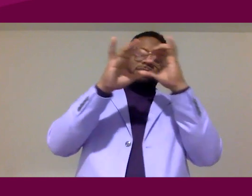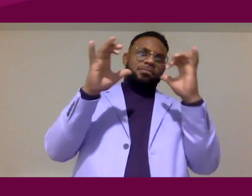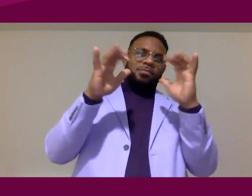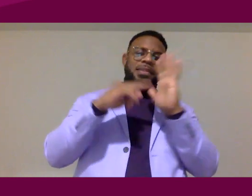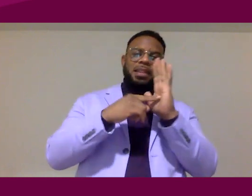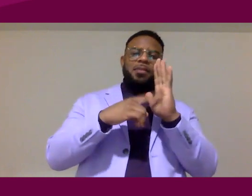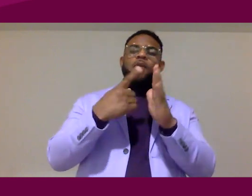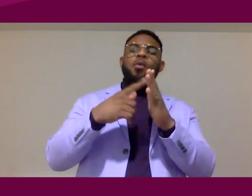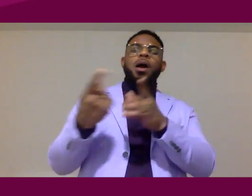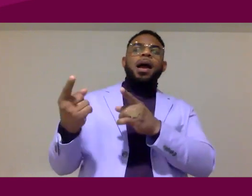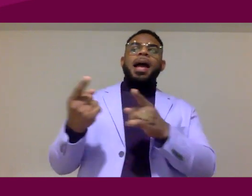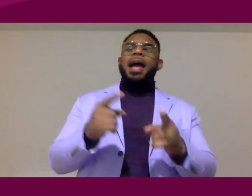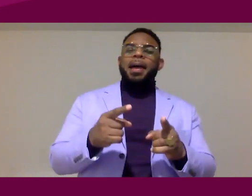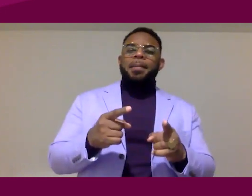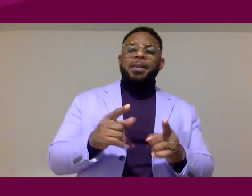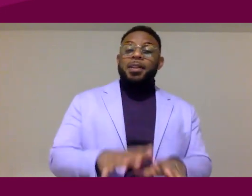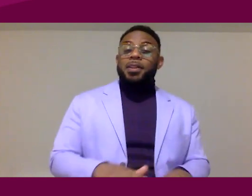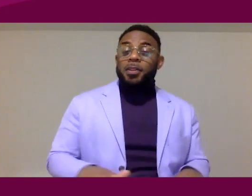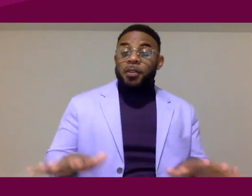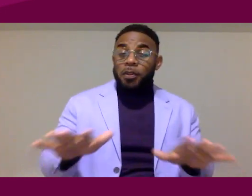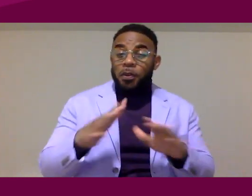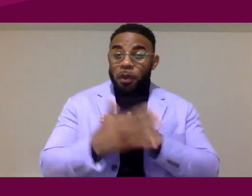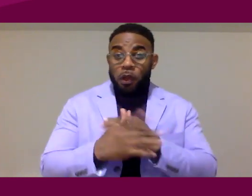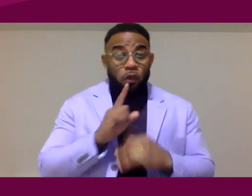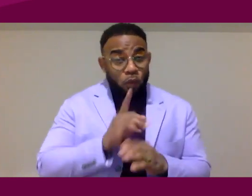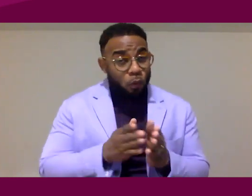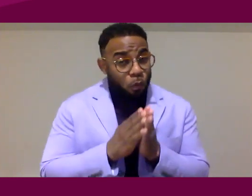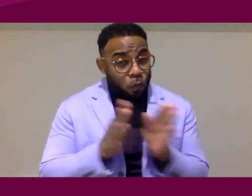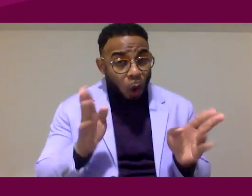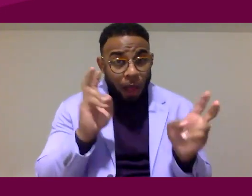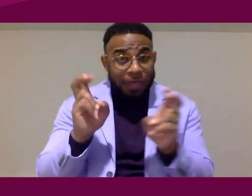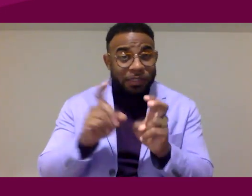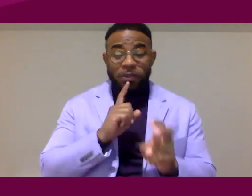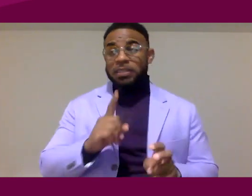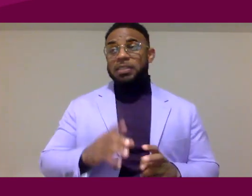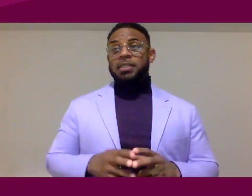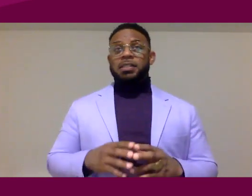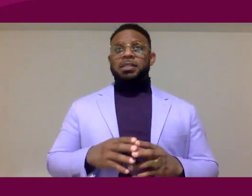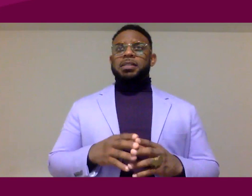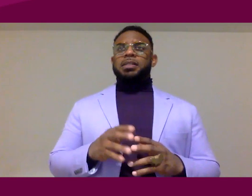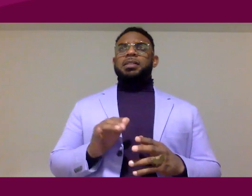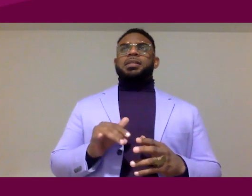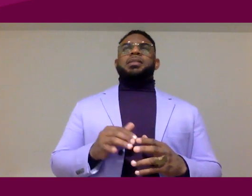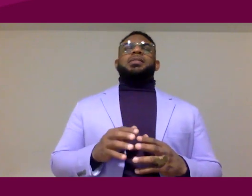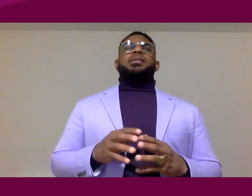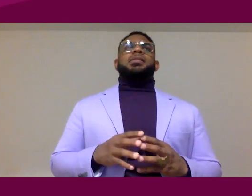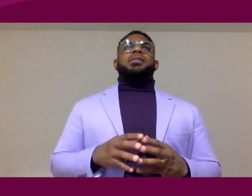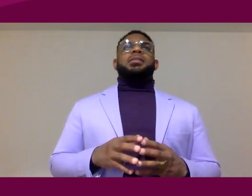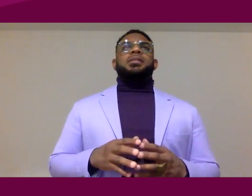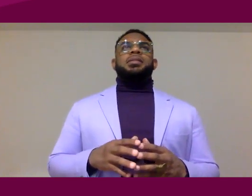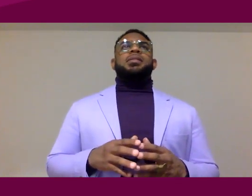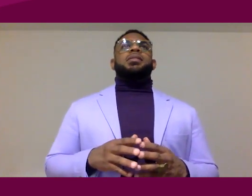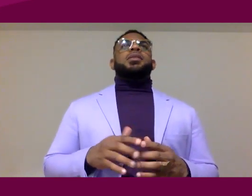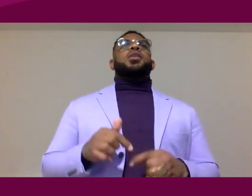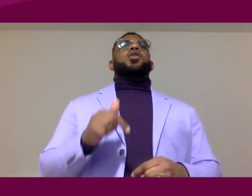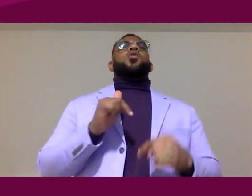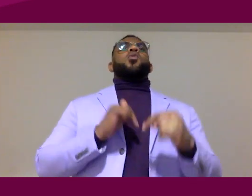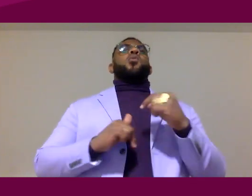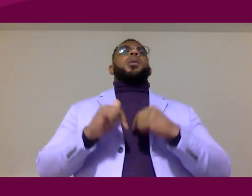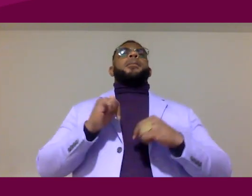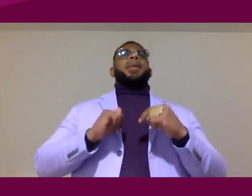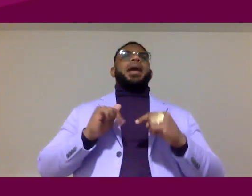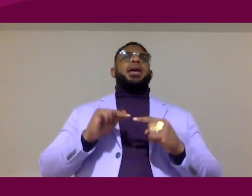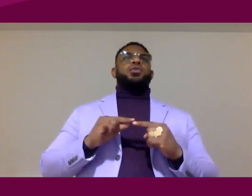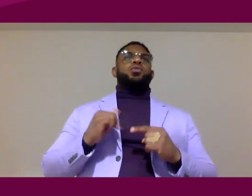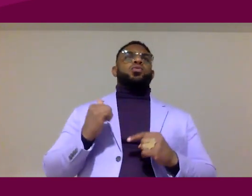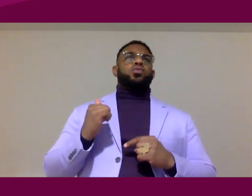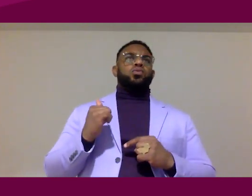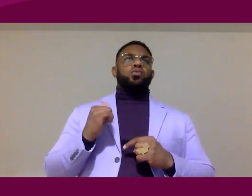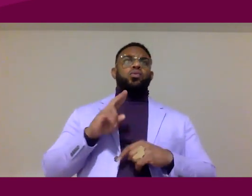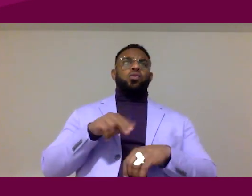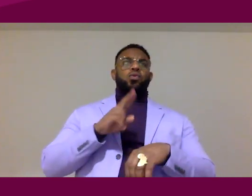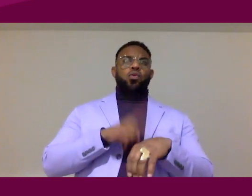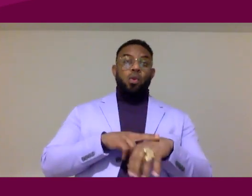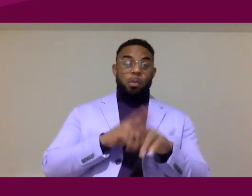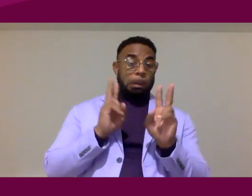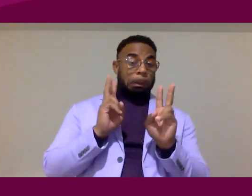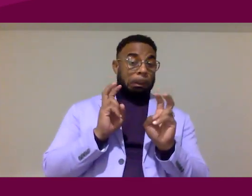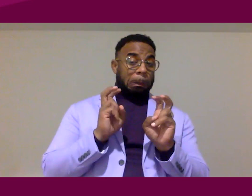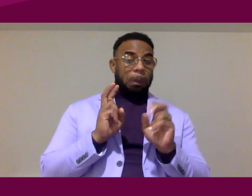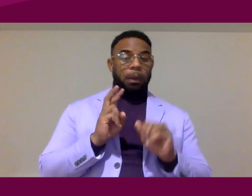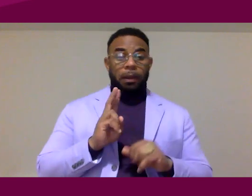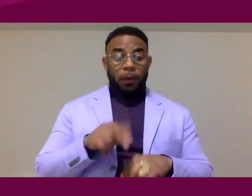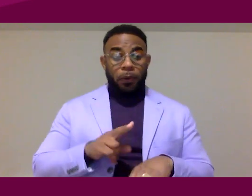of what's going on, the real broad issue is that going back to normal, quote, unquote,